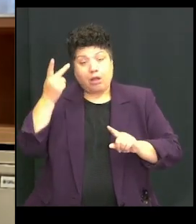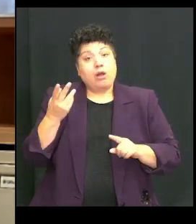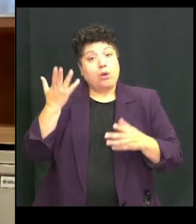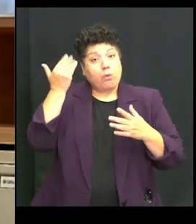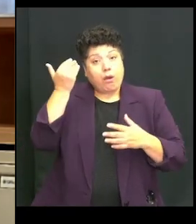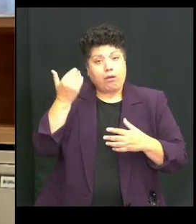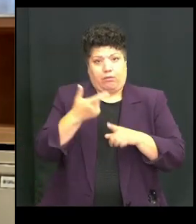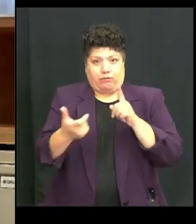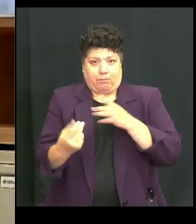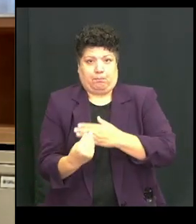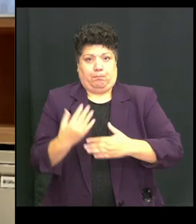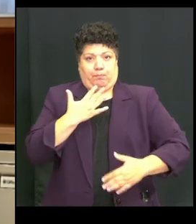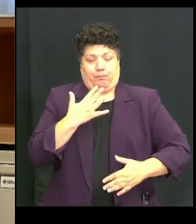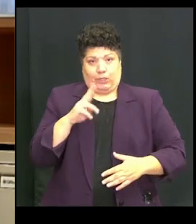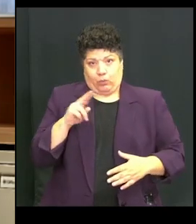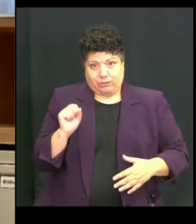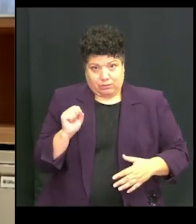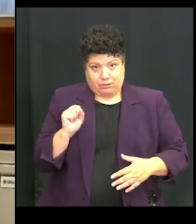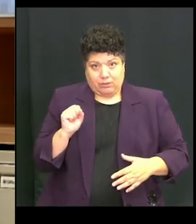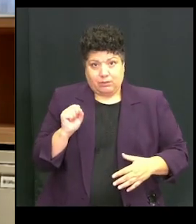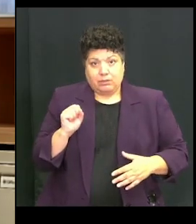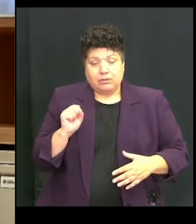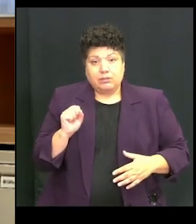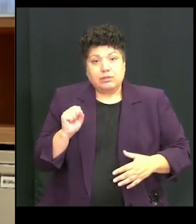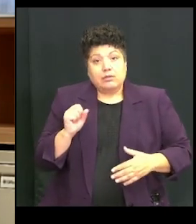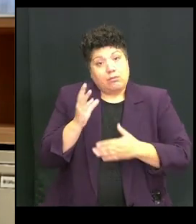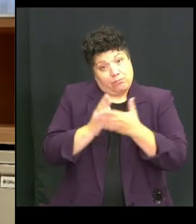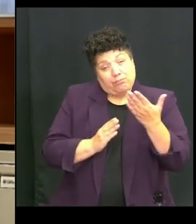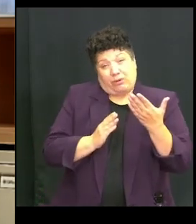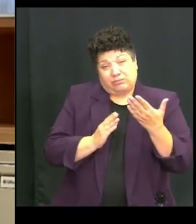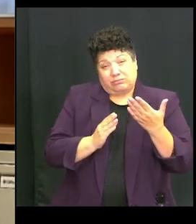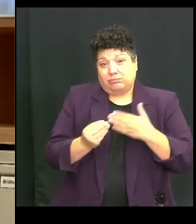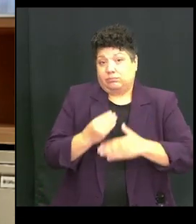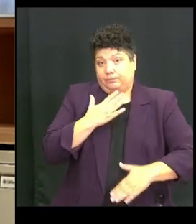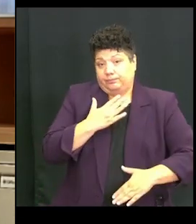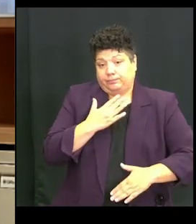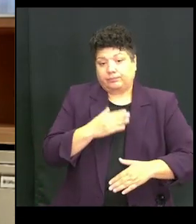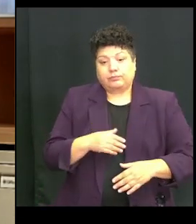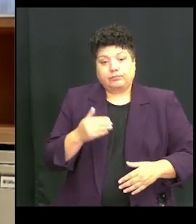There's also we are all probably very politically engaged.